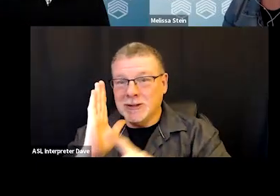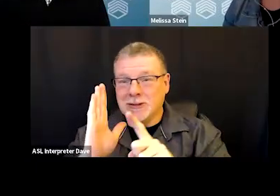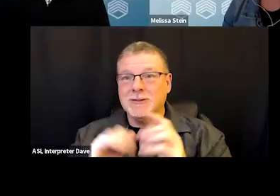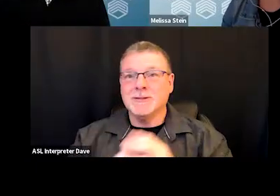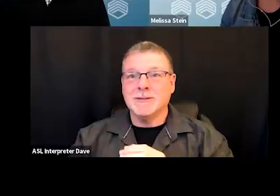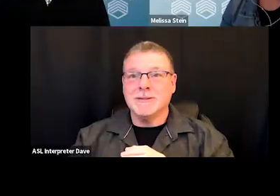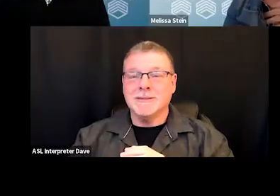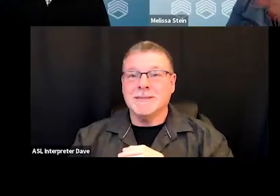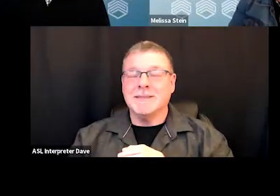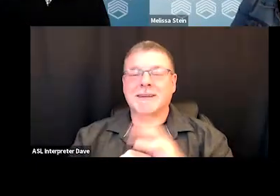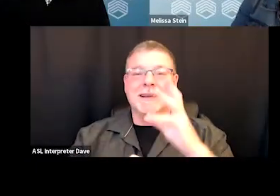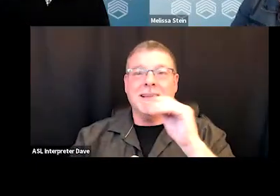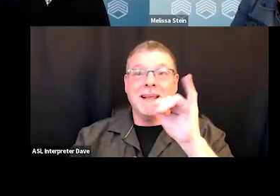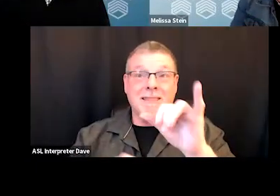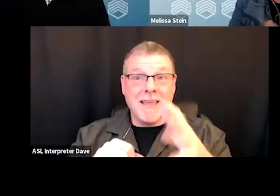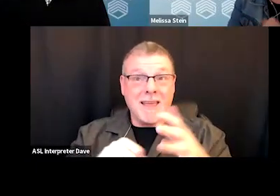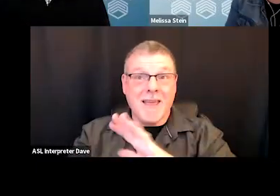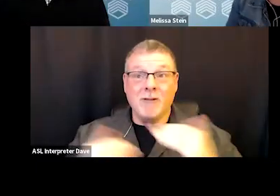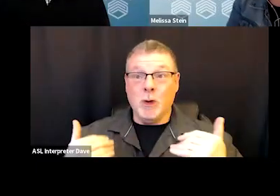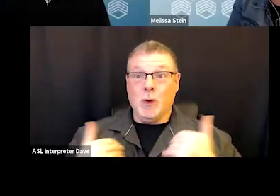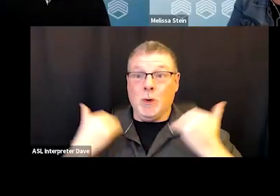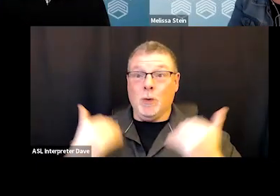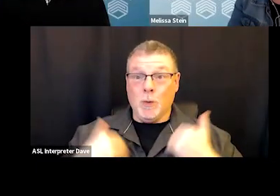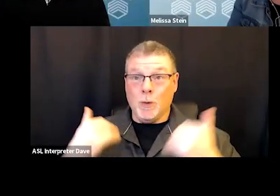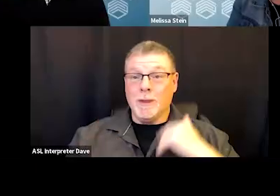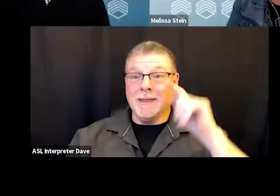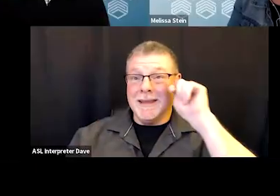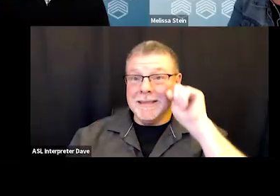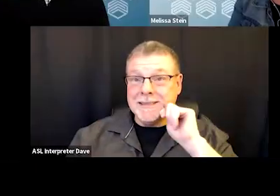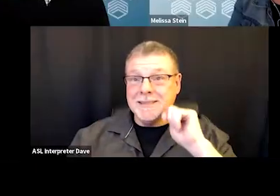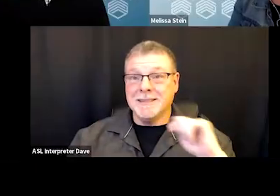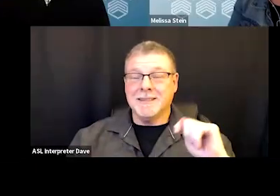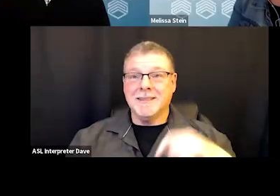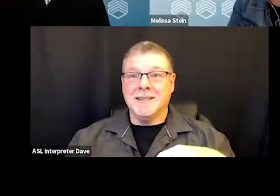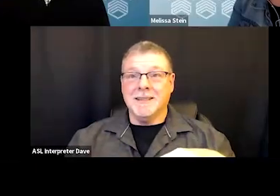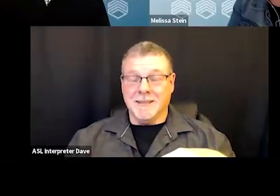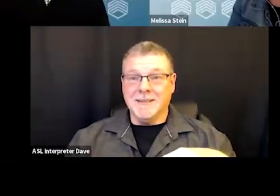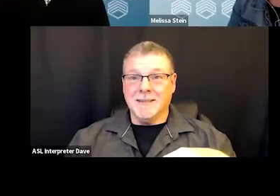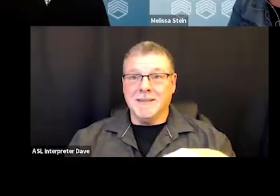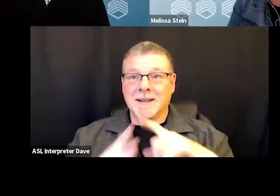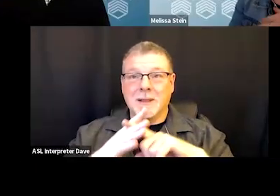Does this cover youth populations such as teens? And as I recall, at the beginning of the presentation,